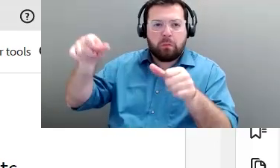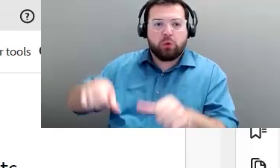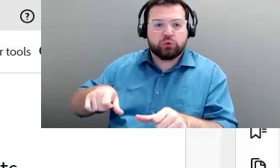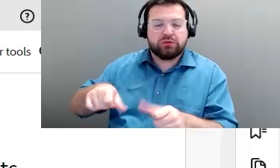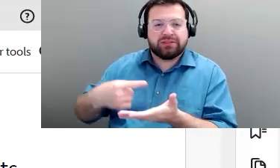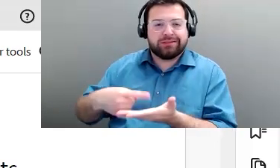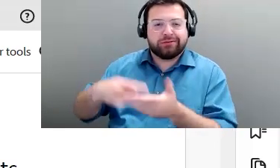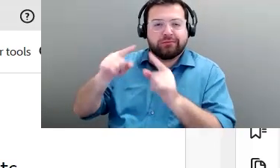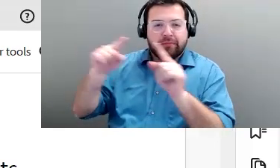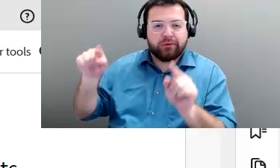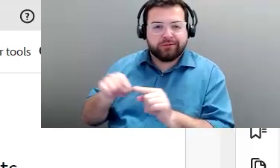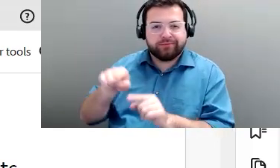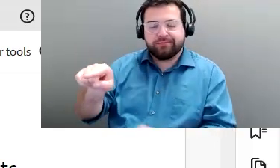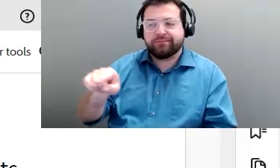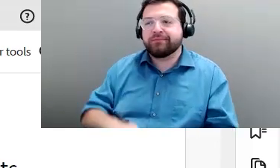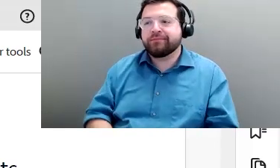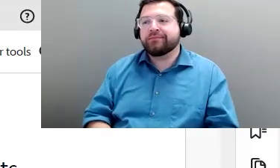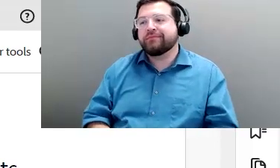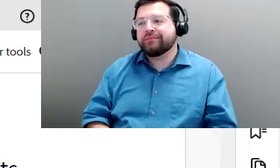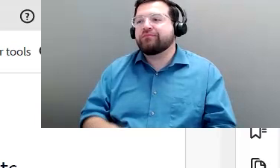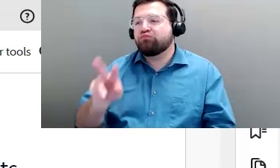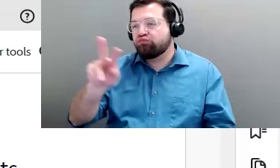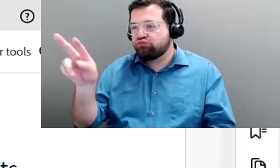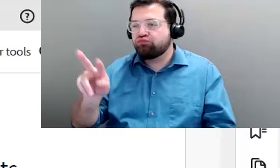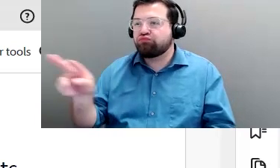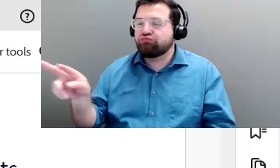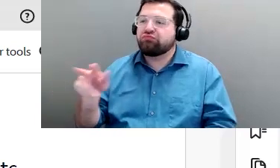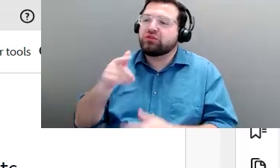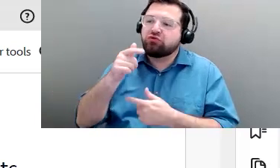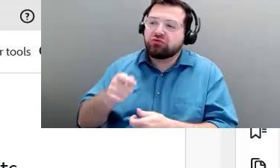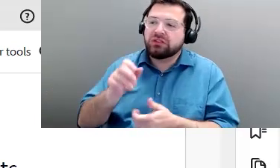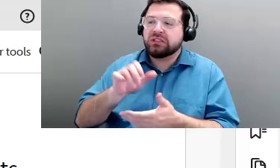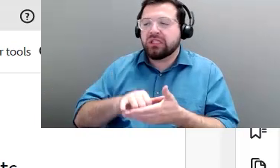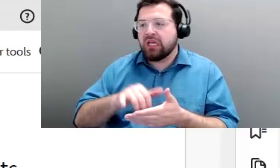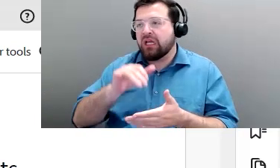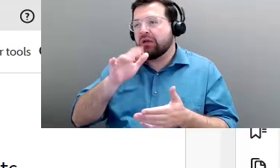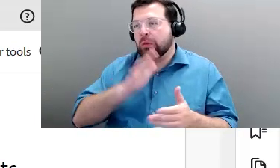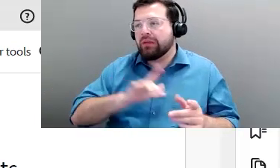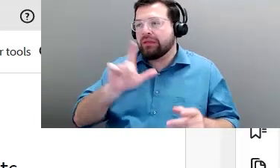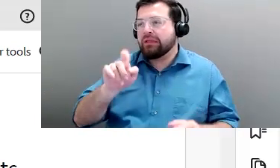Something interesting that Lera Boroditsky mentioned in the Ted Talk was that language affects the way we see time.